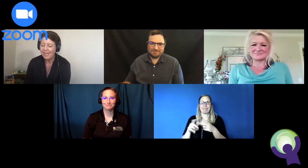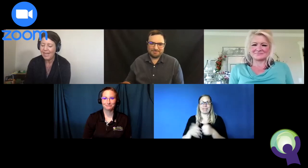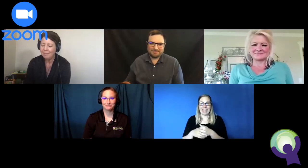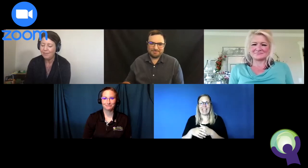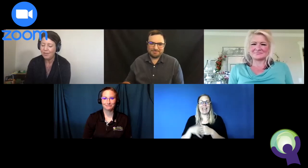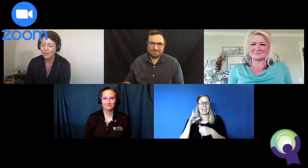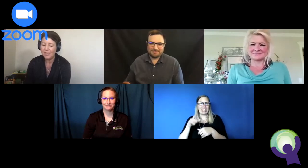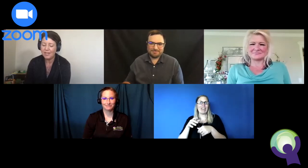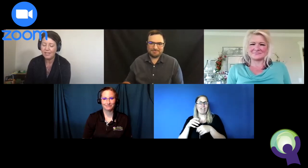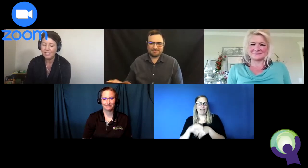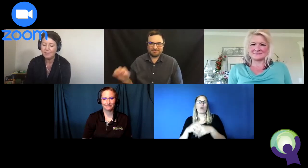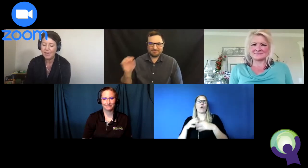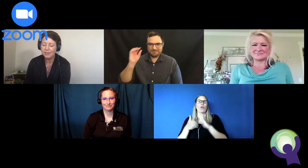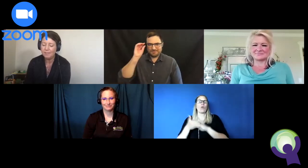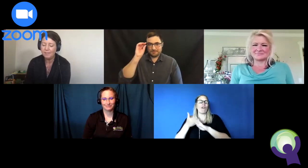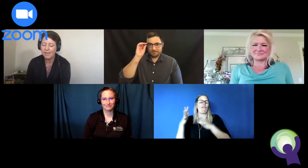camp for those on the autism spectrum